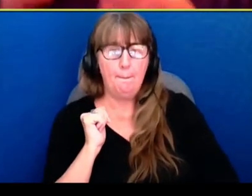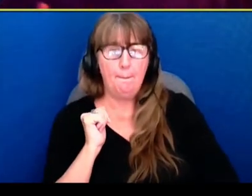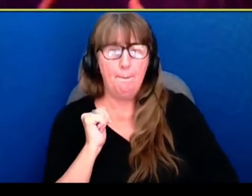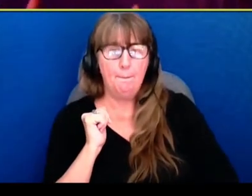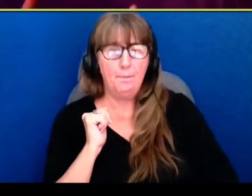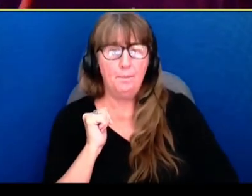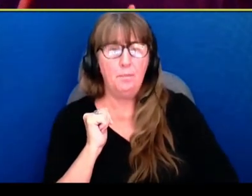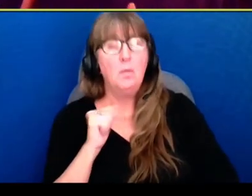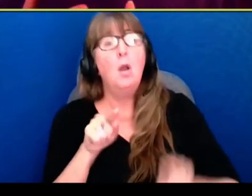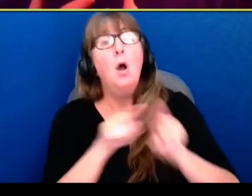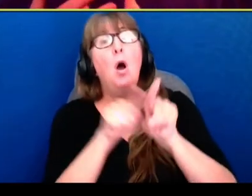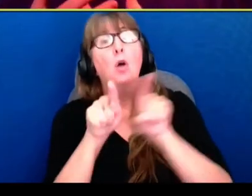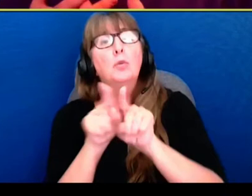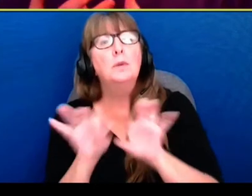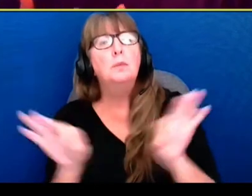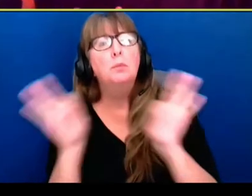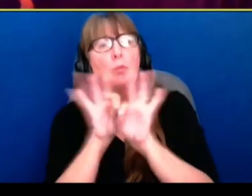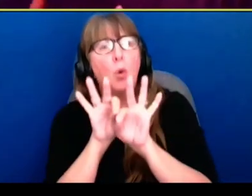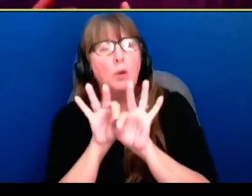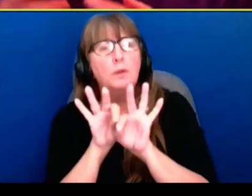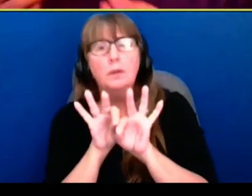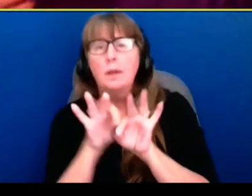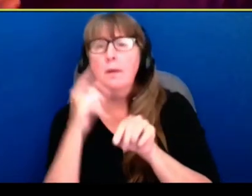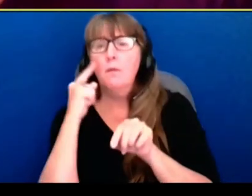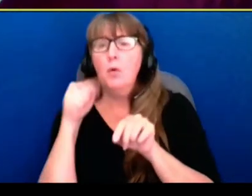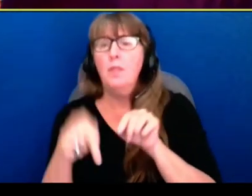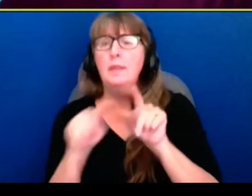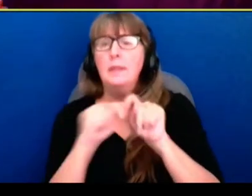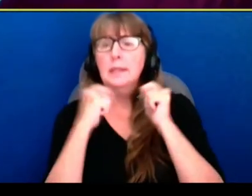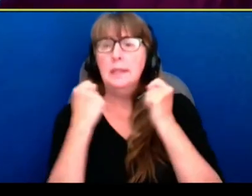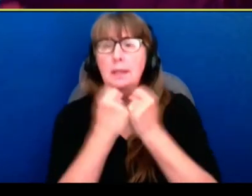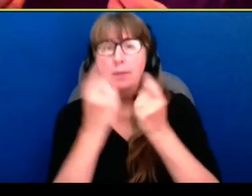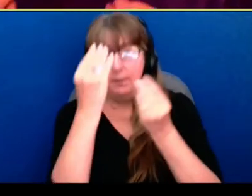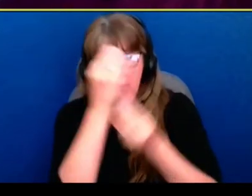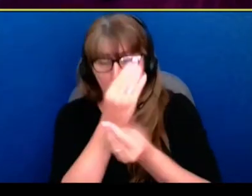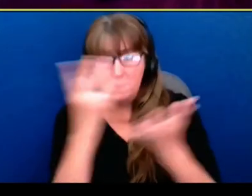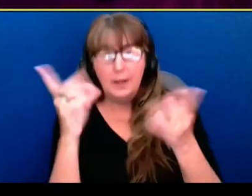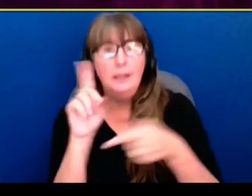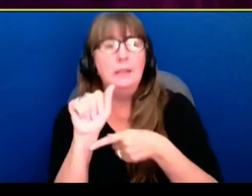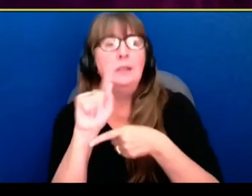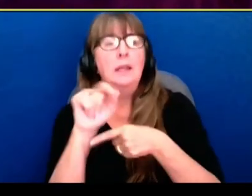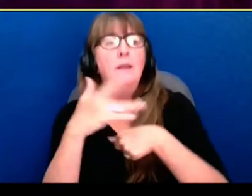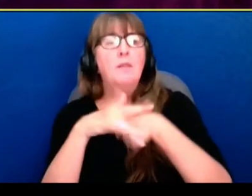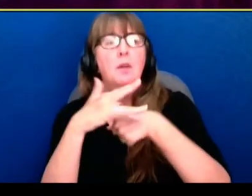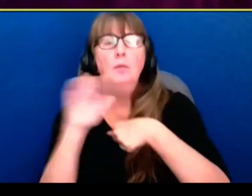It's also really important that for the team information and data is available to all members of that team.